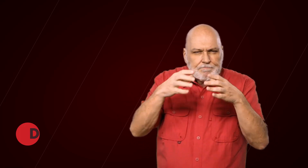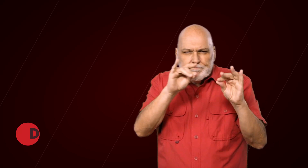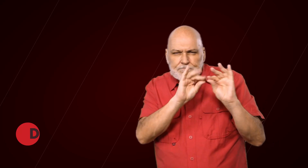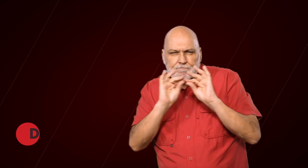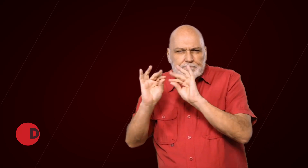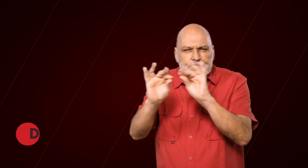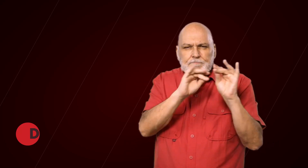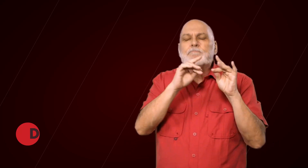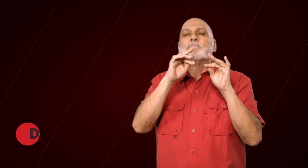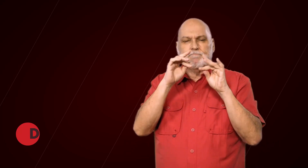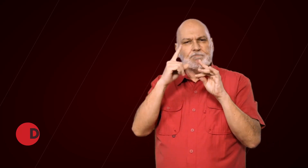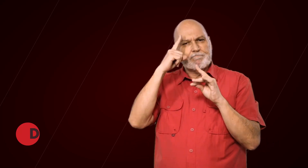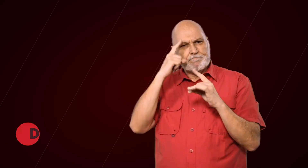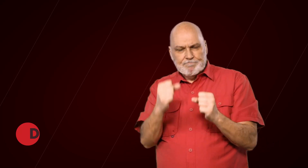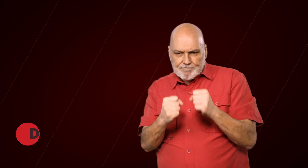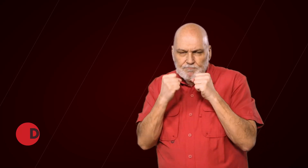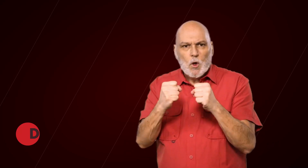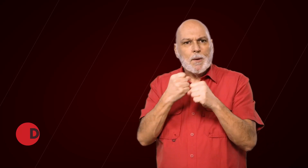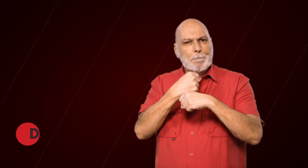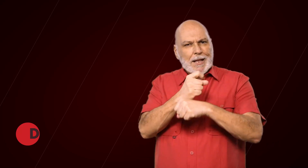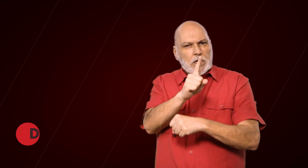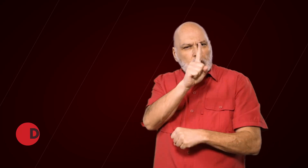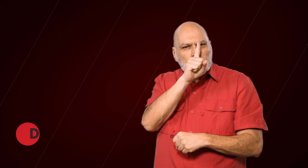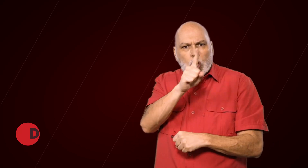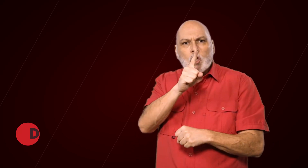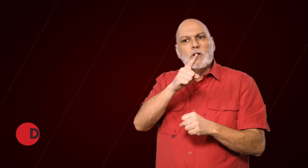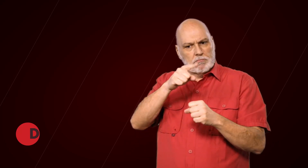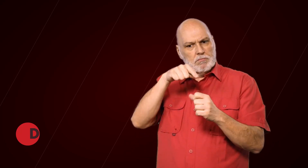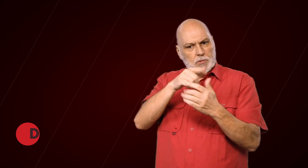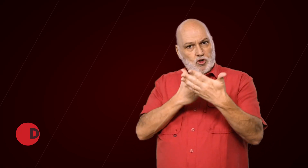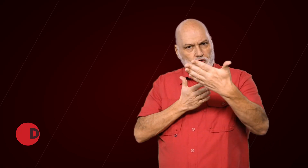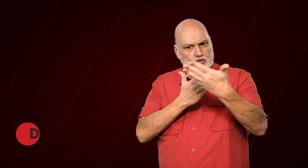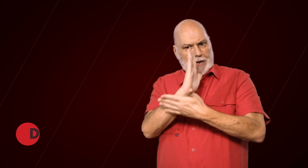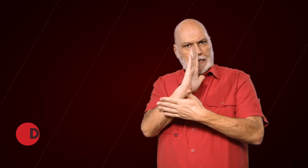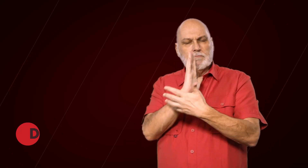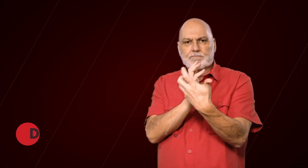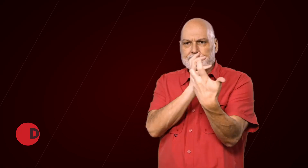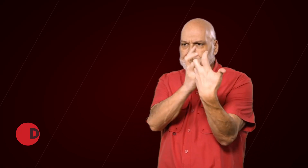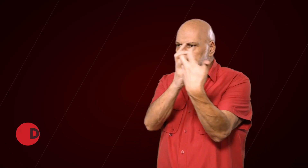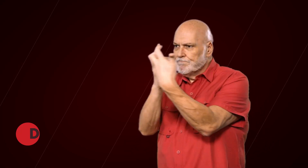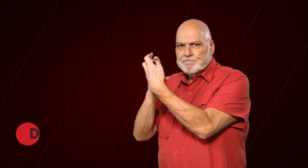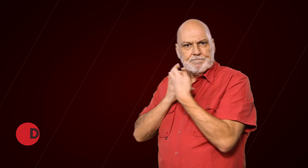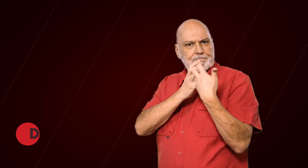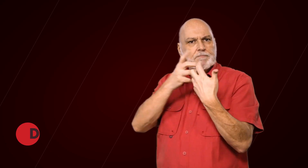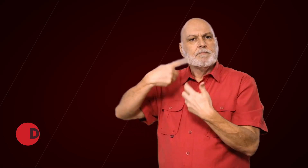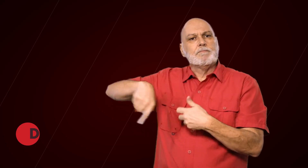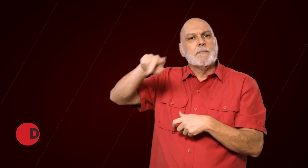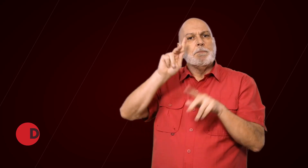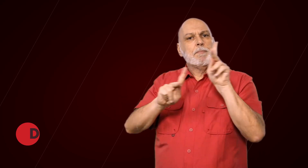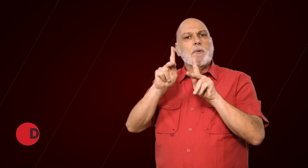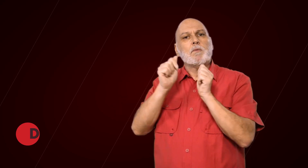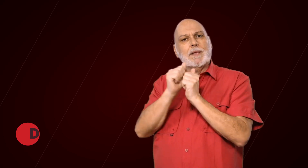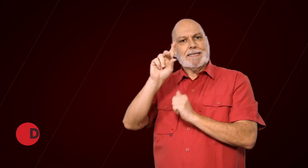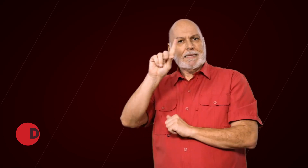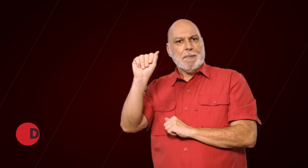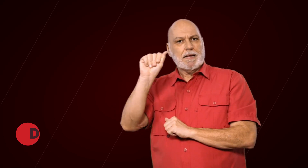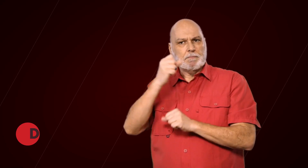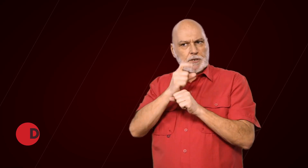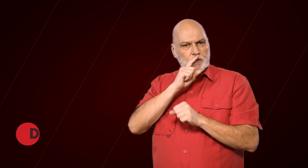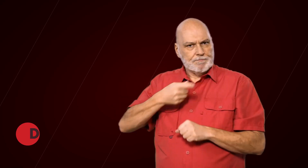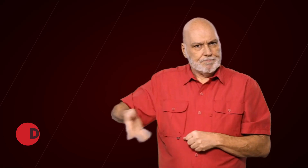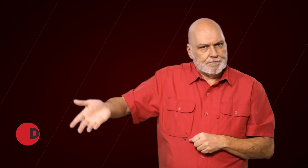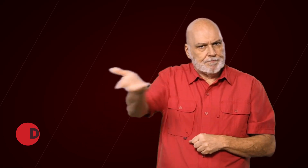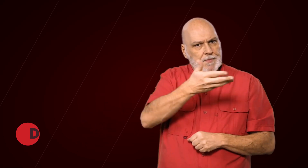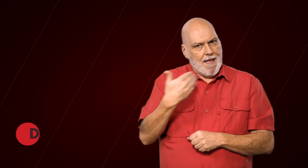strengthen the rights of persons with disabilities.